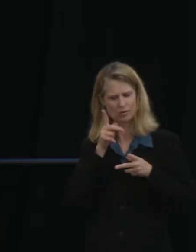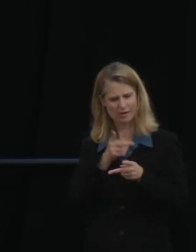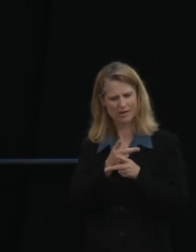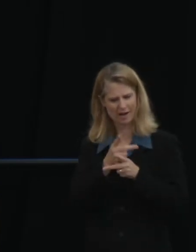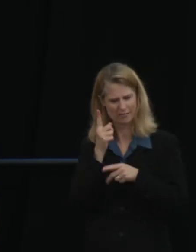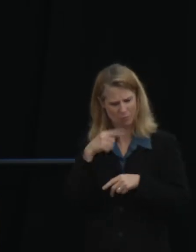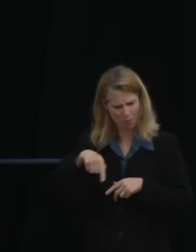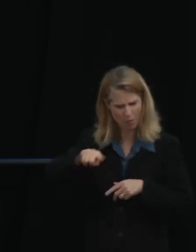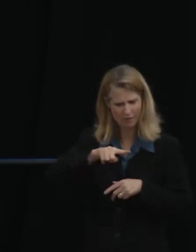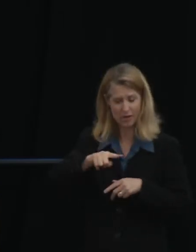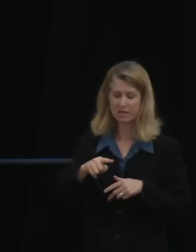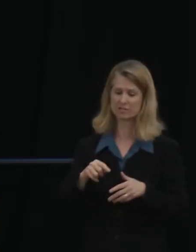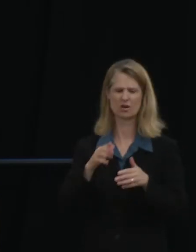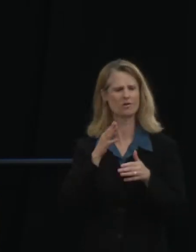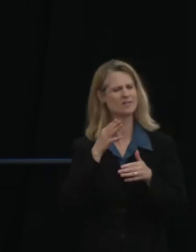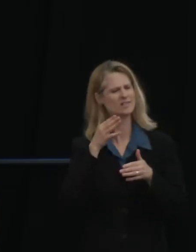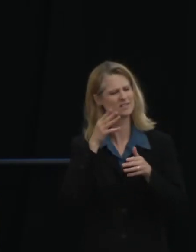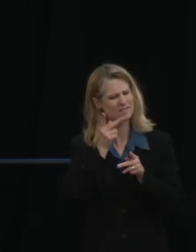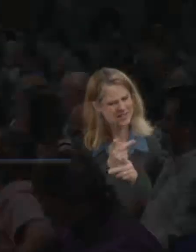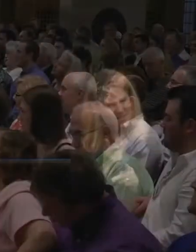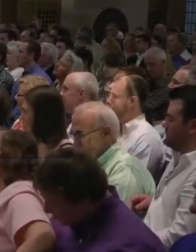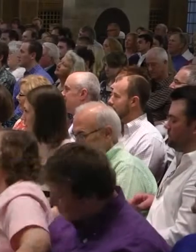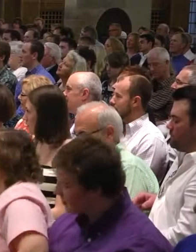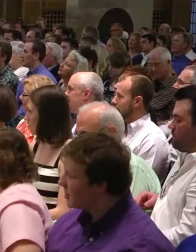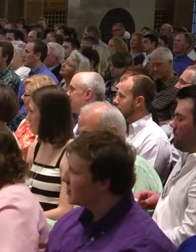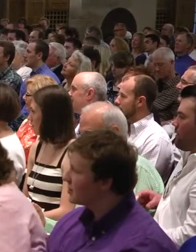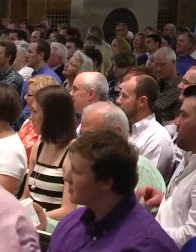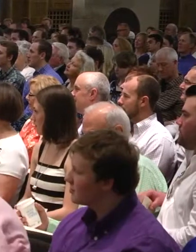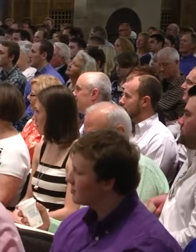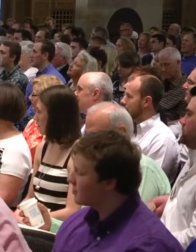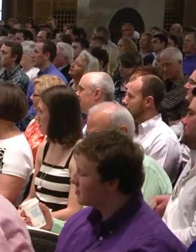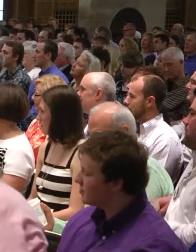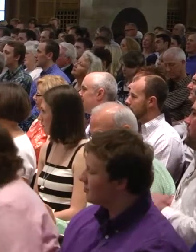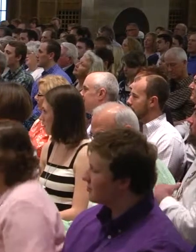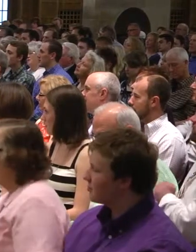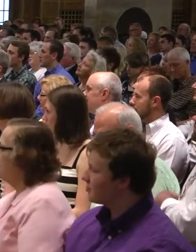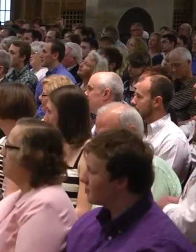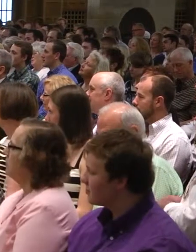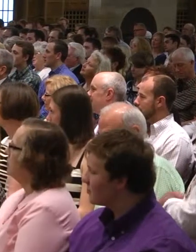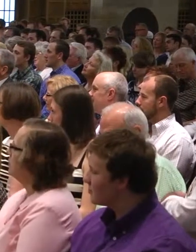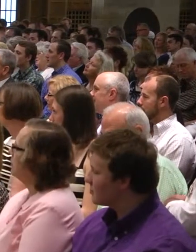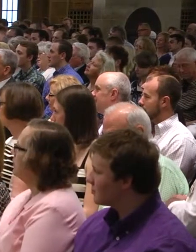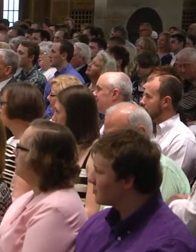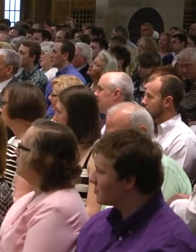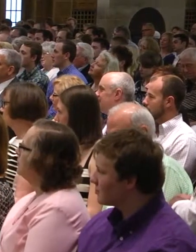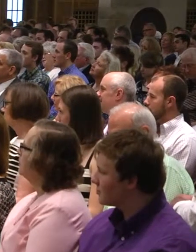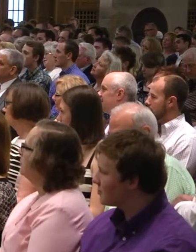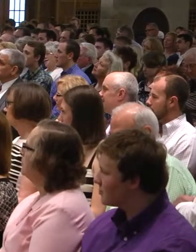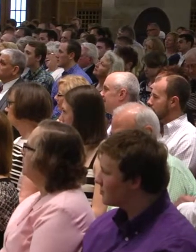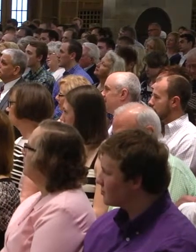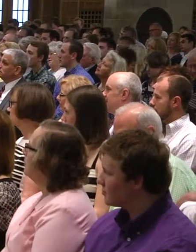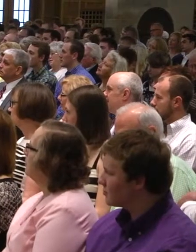So be strong, be fierce, be unrepentantly and unforgettably yourself. Trust your instincts. Make mistakes.